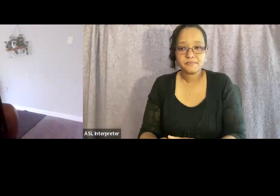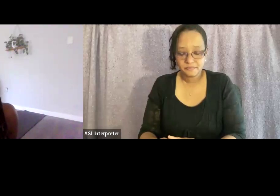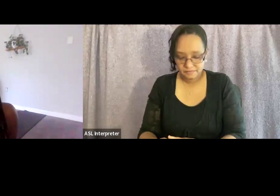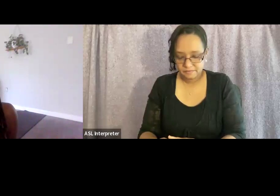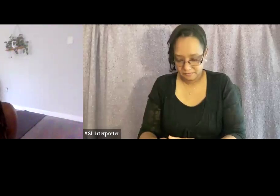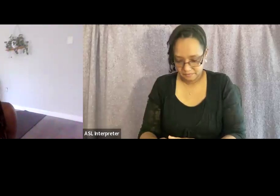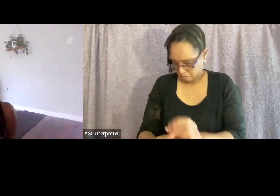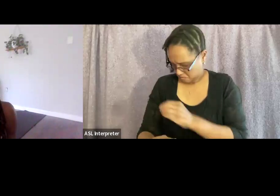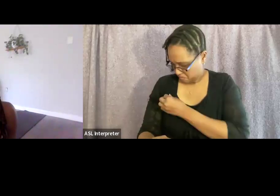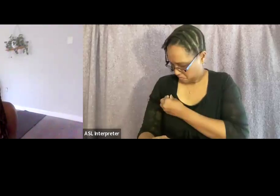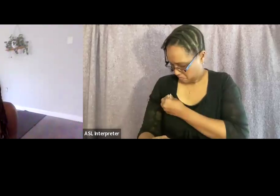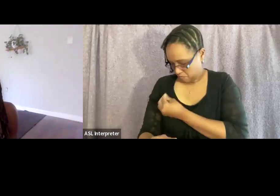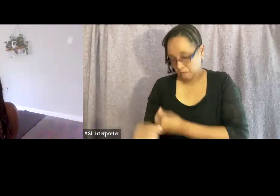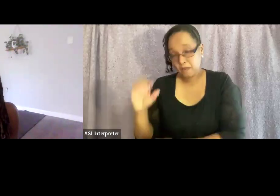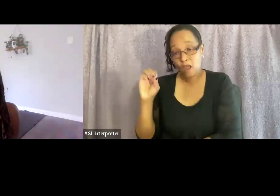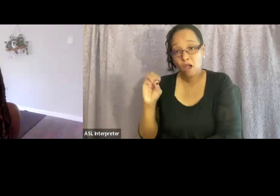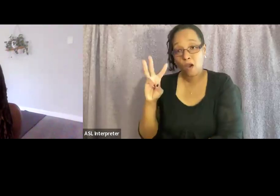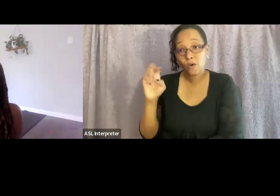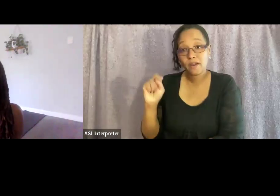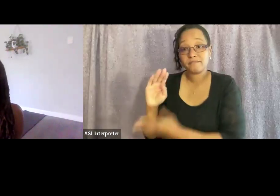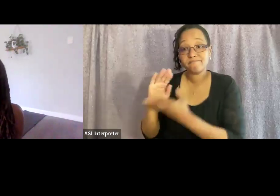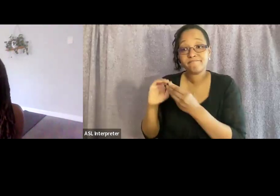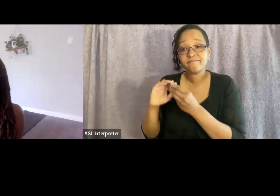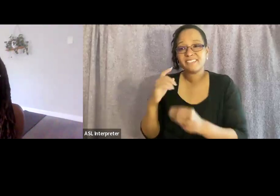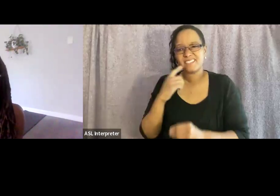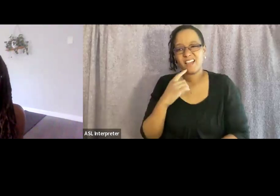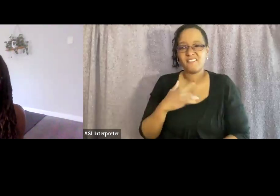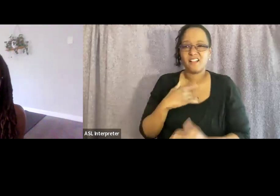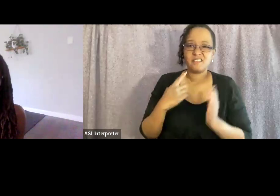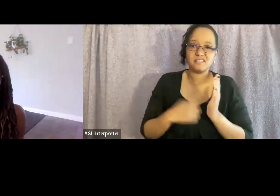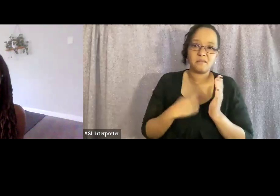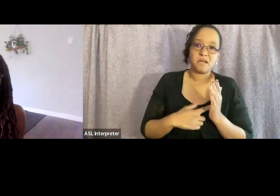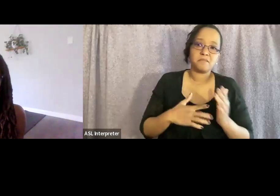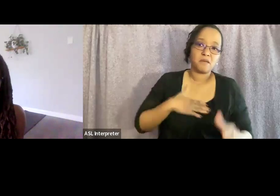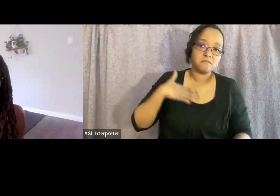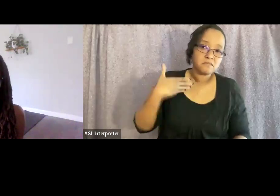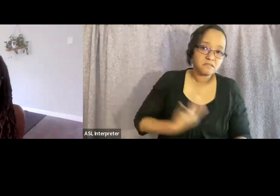From Owen, I'm seeing, "Sometimes upset, fearful, angry.